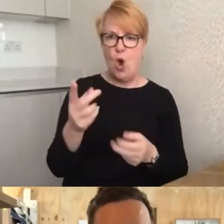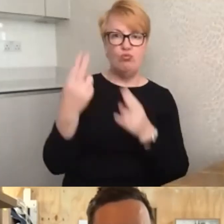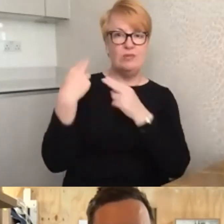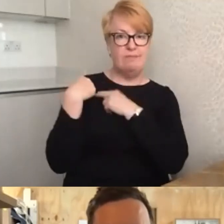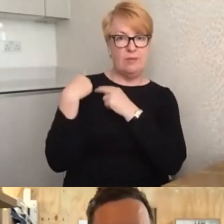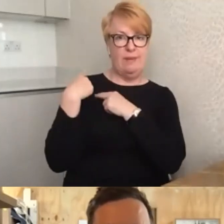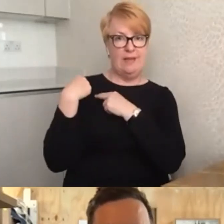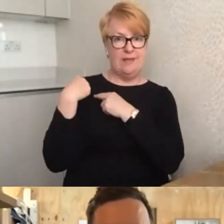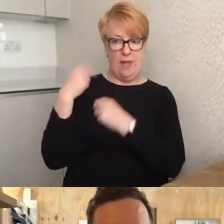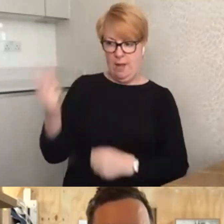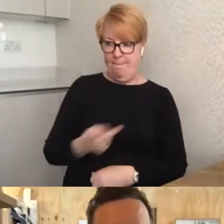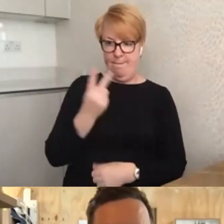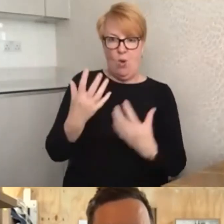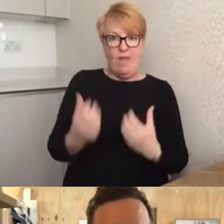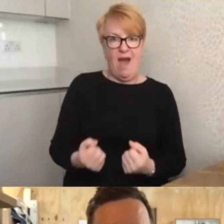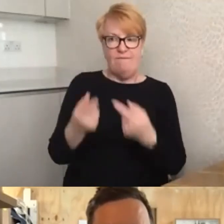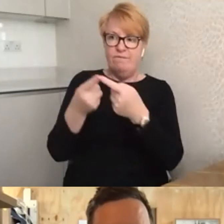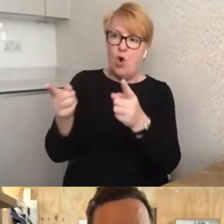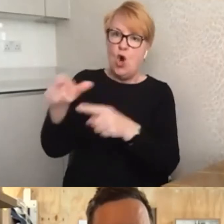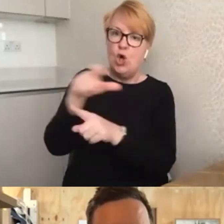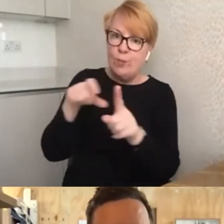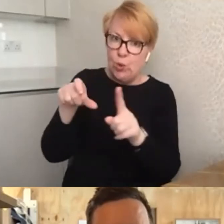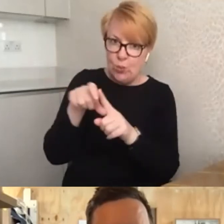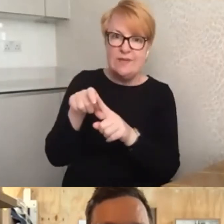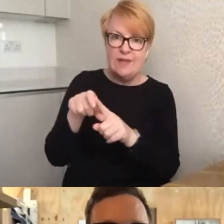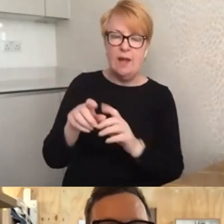to those engaged with I think this is really important, and this links back to the